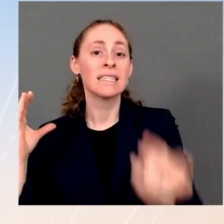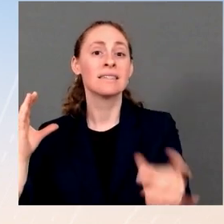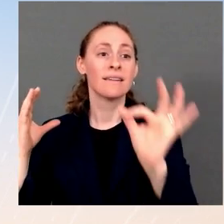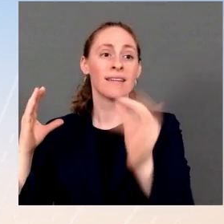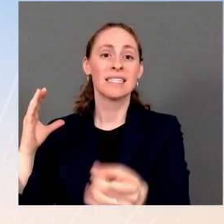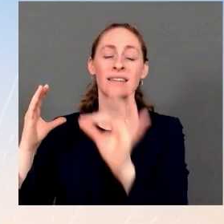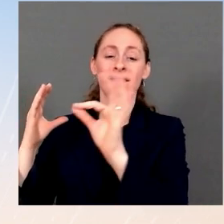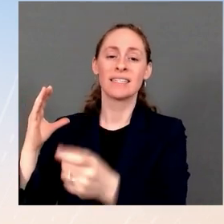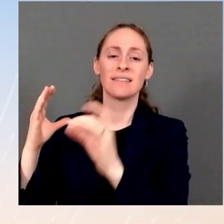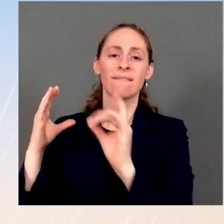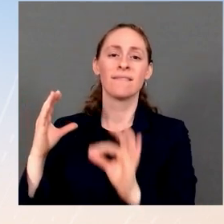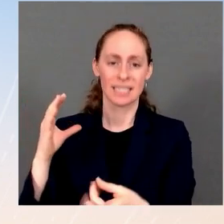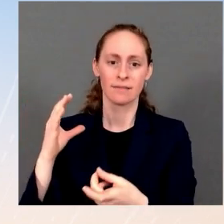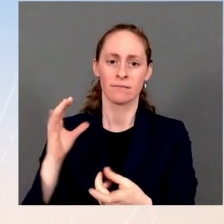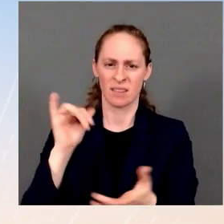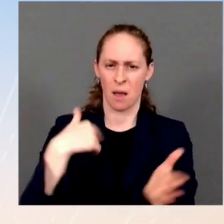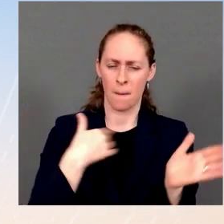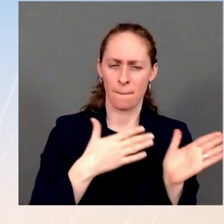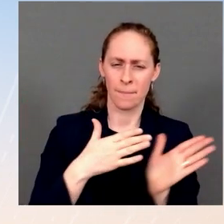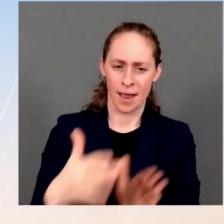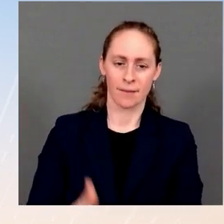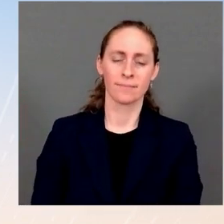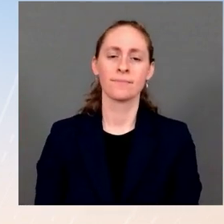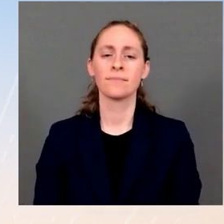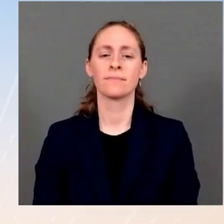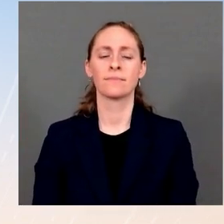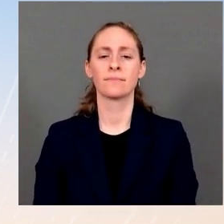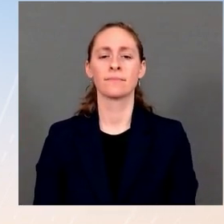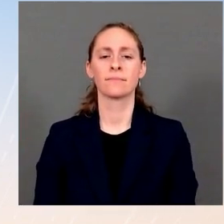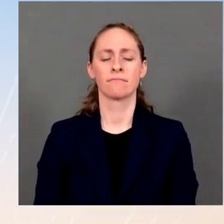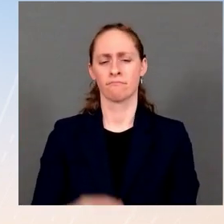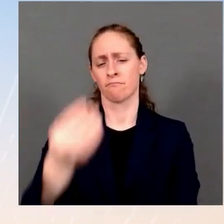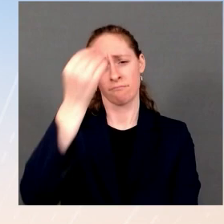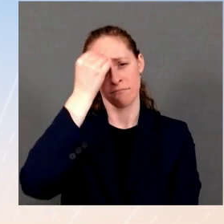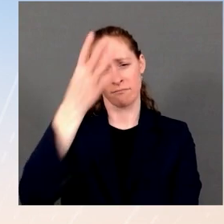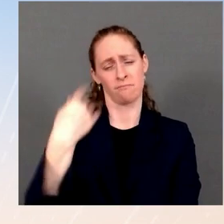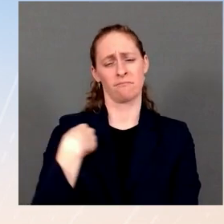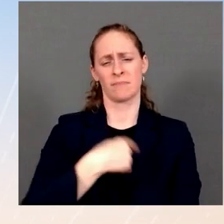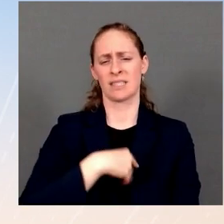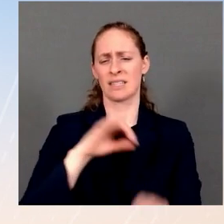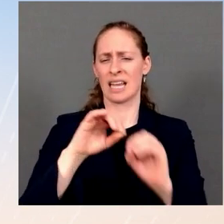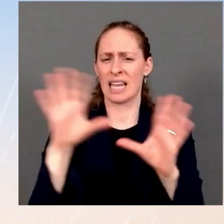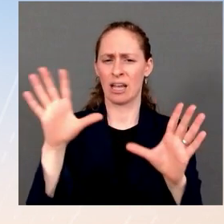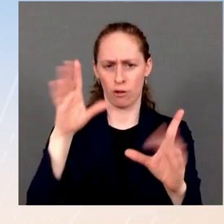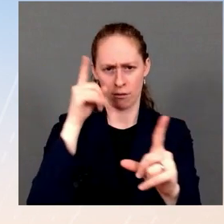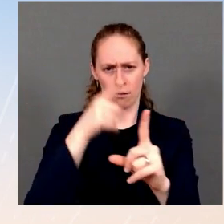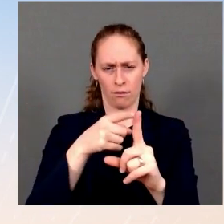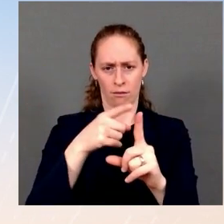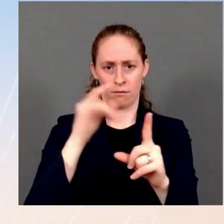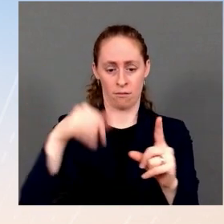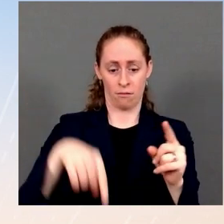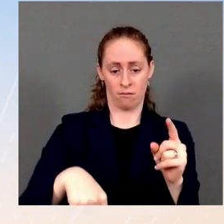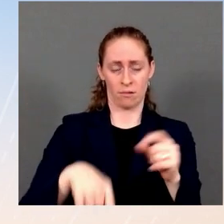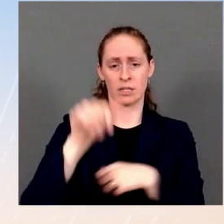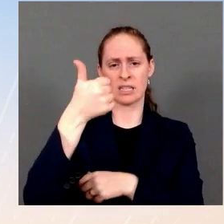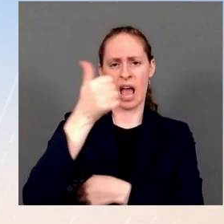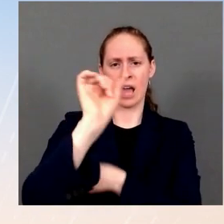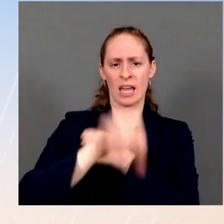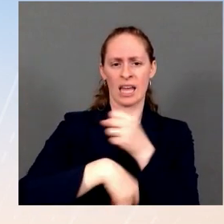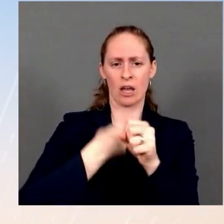But the goal is very clear: within this decade, making sure we're getting after that challenge. And on the lead paint front, that is a place where we need